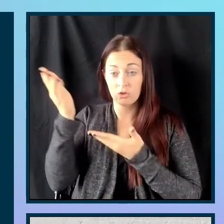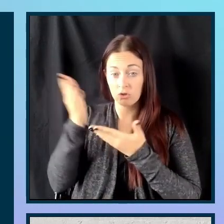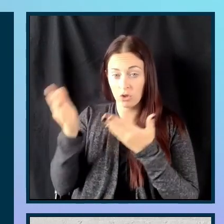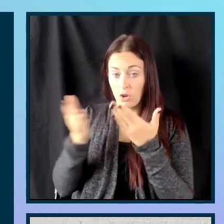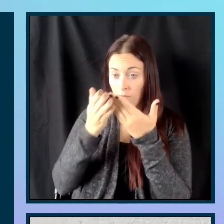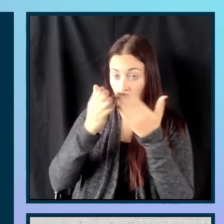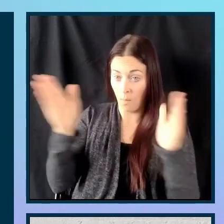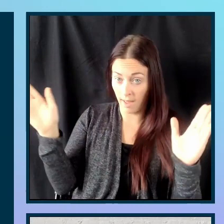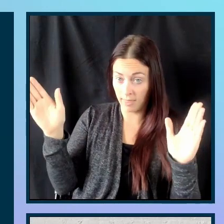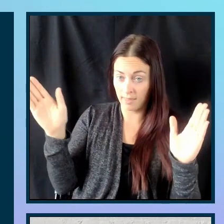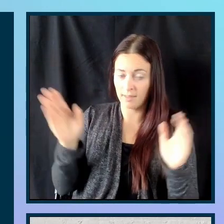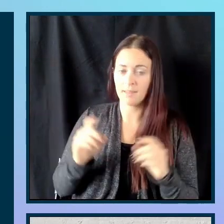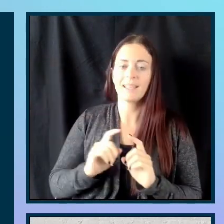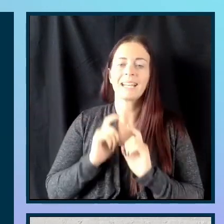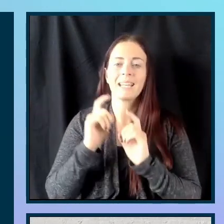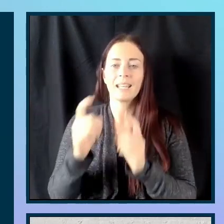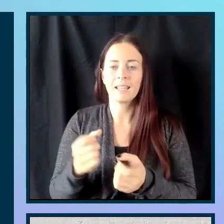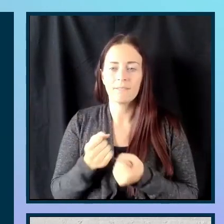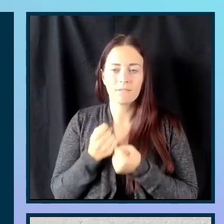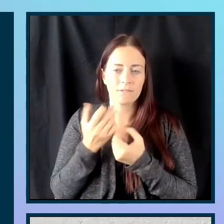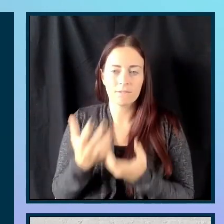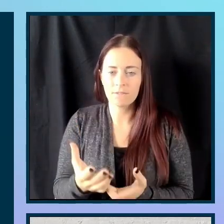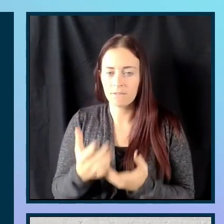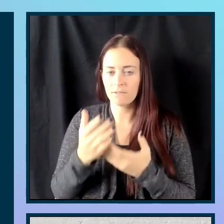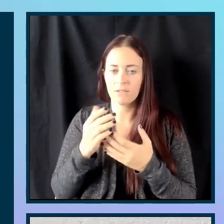This became my engine for everything else that followed.